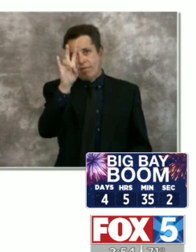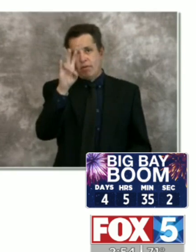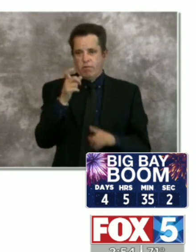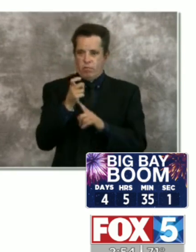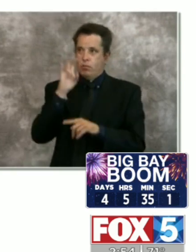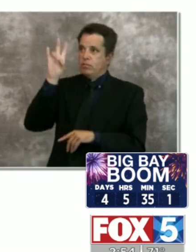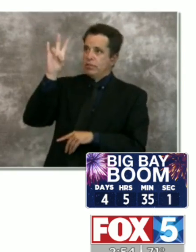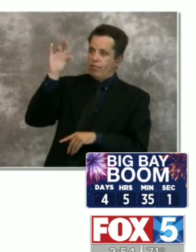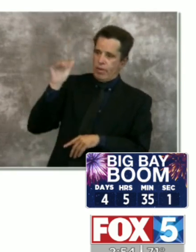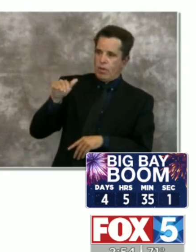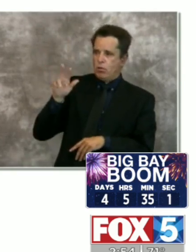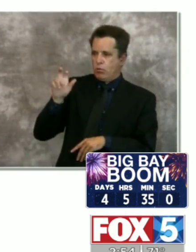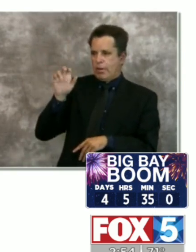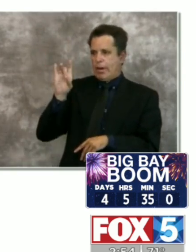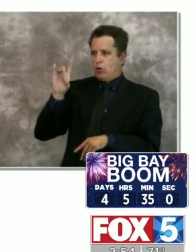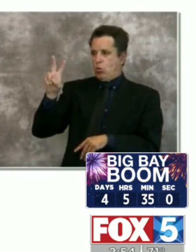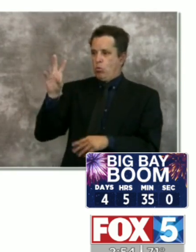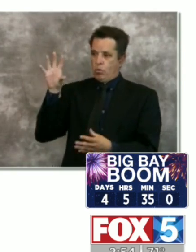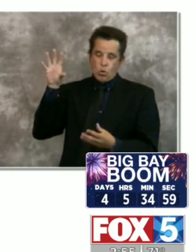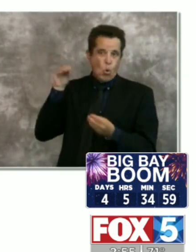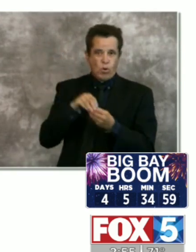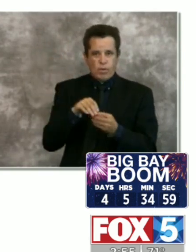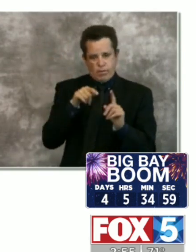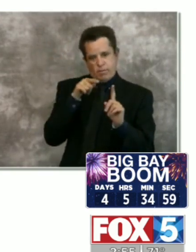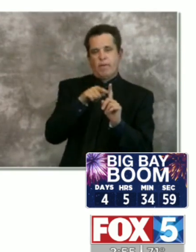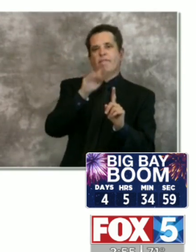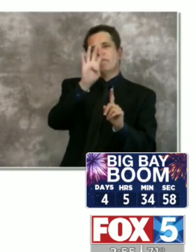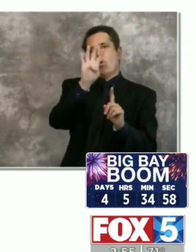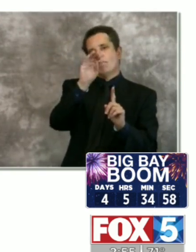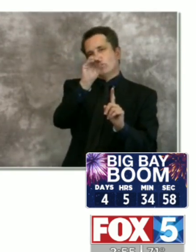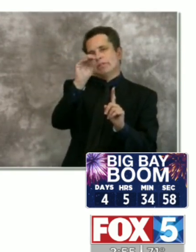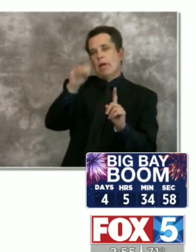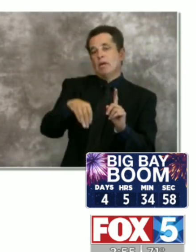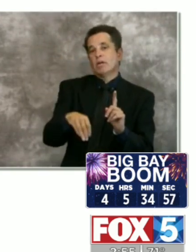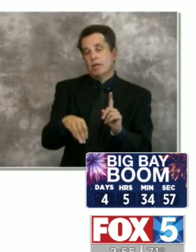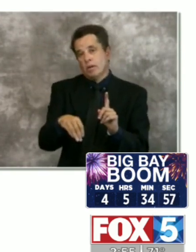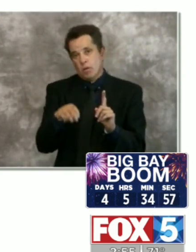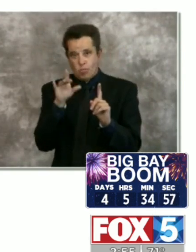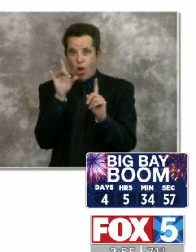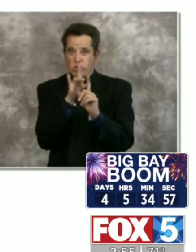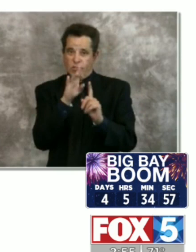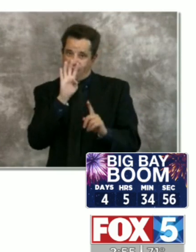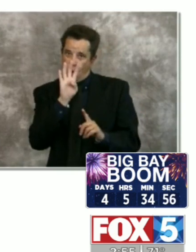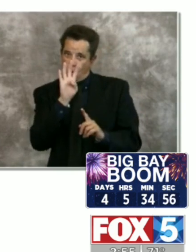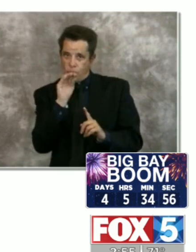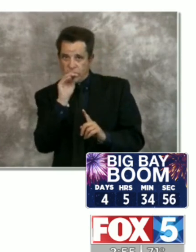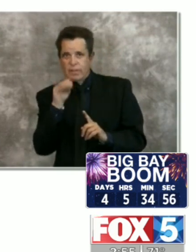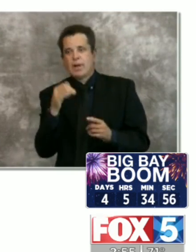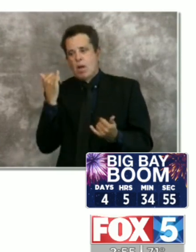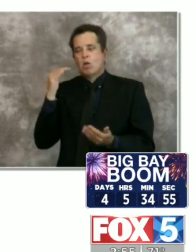YOU TODAY, WE'RE REPORTING 317 POSITIVE. KEEPERS THE OUT OF